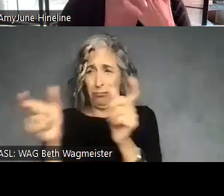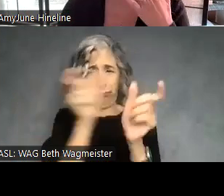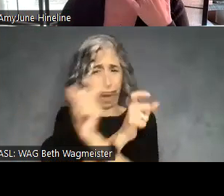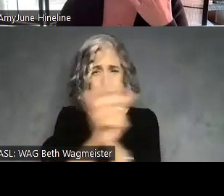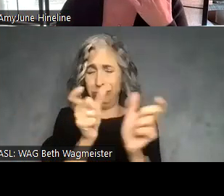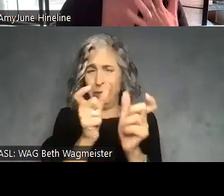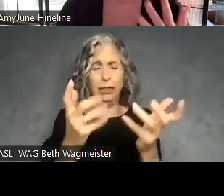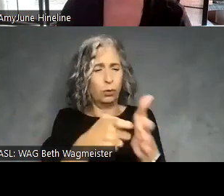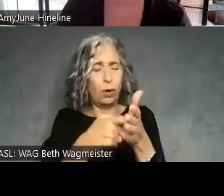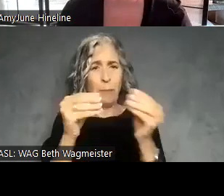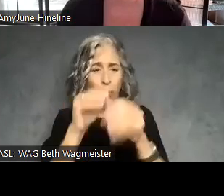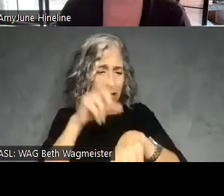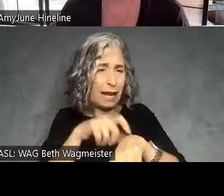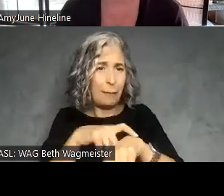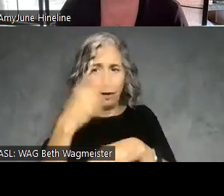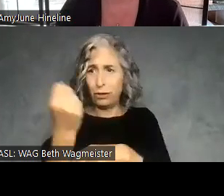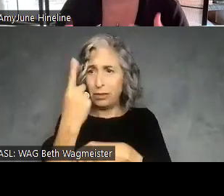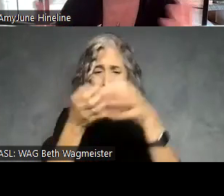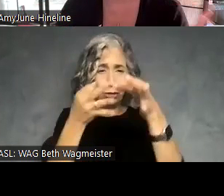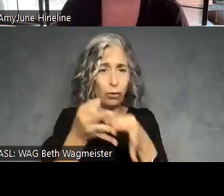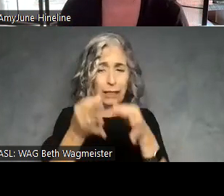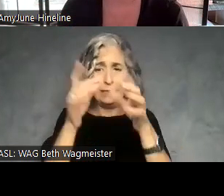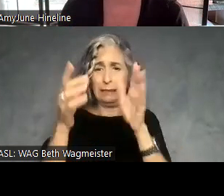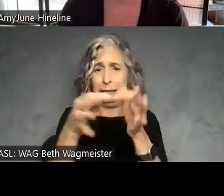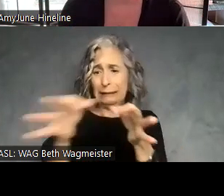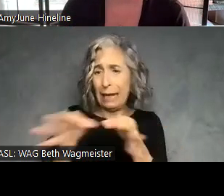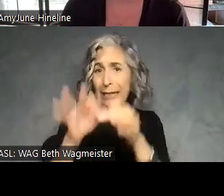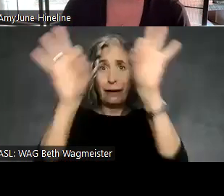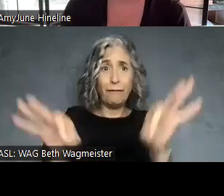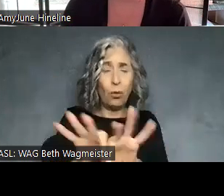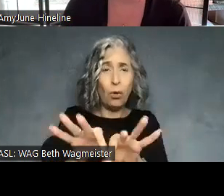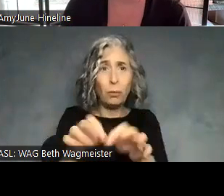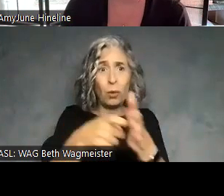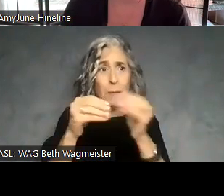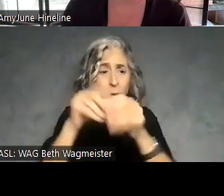and it says "Your session is about to expire. You have 4 minutes and 49 seconds." And then there is